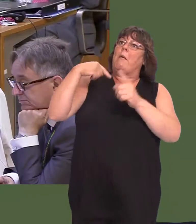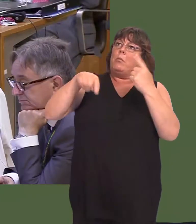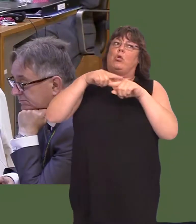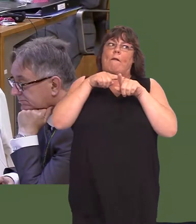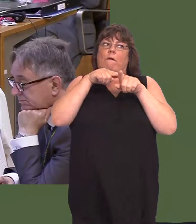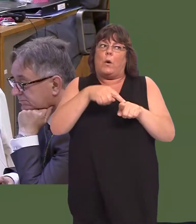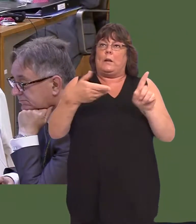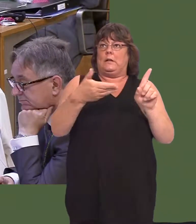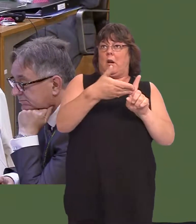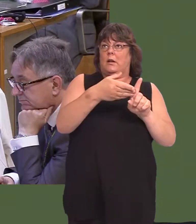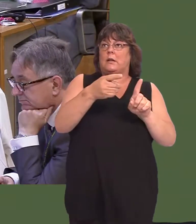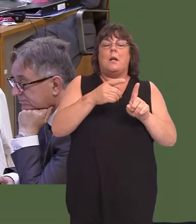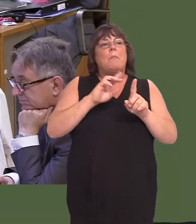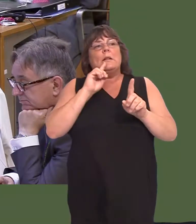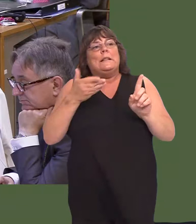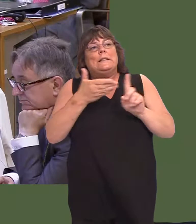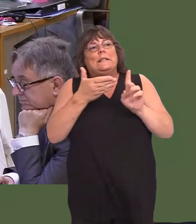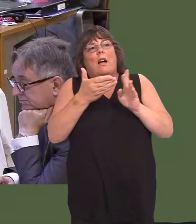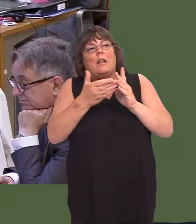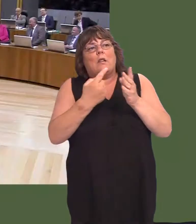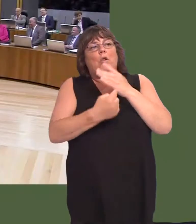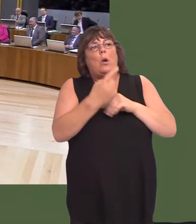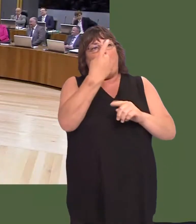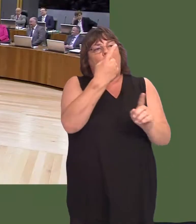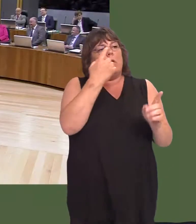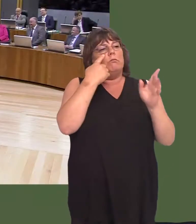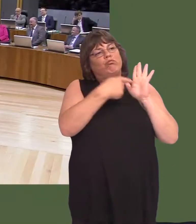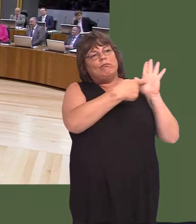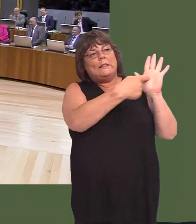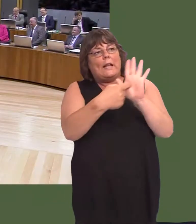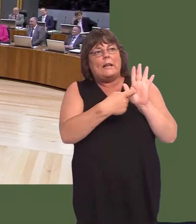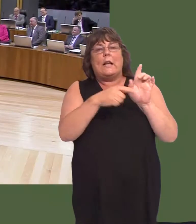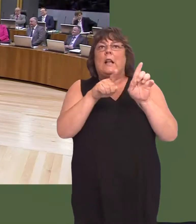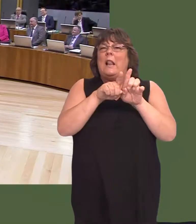But remember, the target is one diagnostic indicator amongst many others such as GCSE